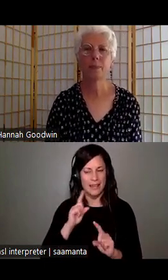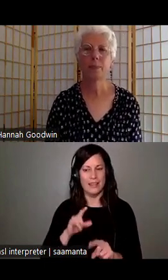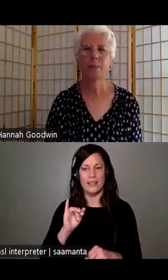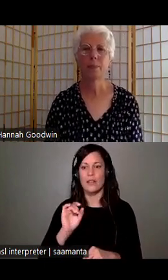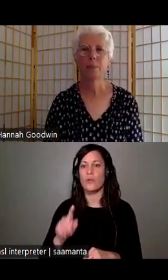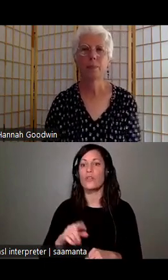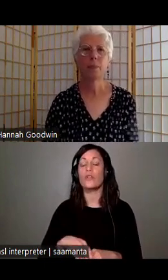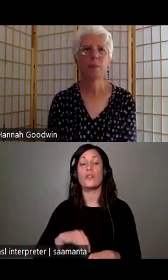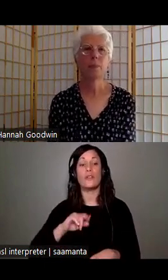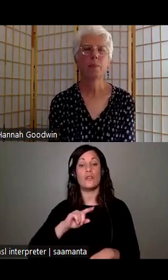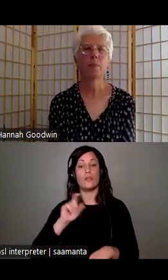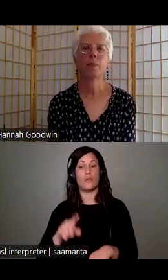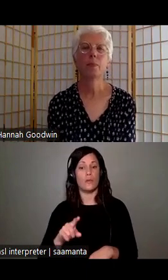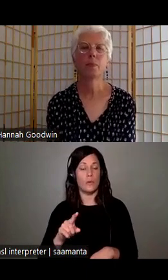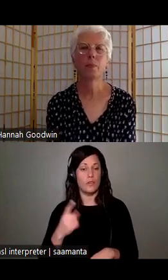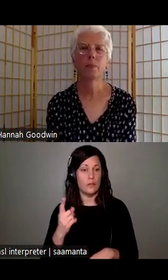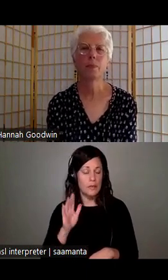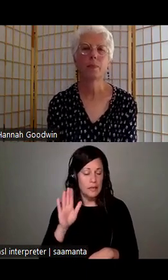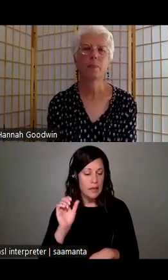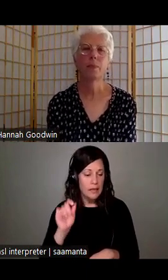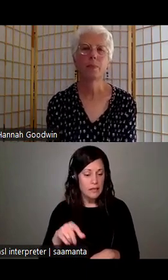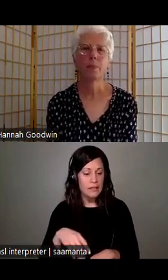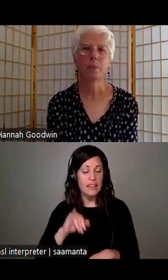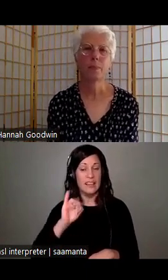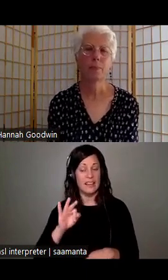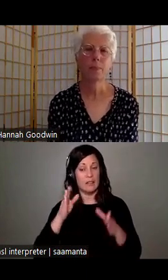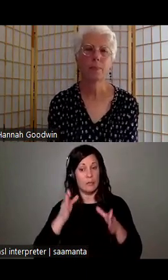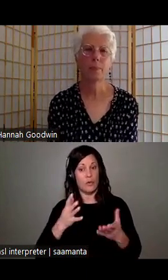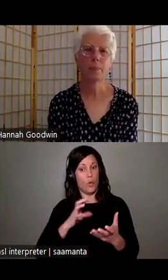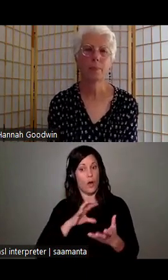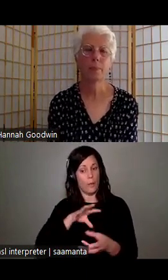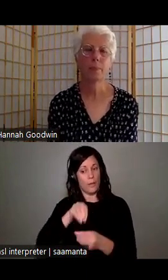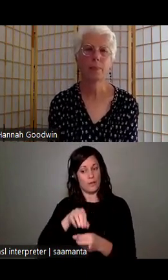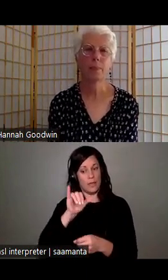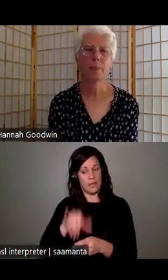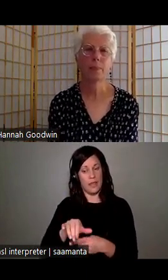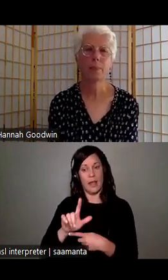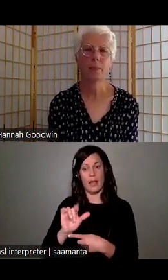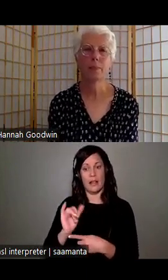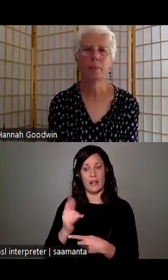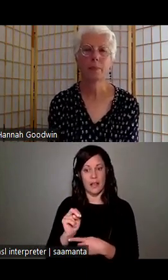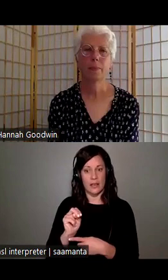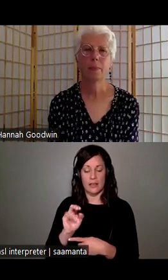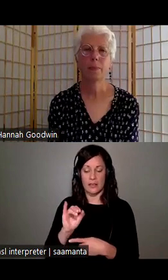The question was if someone wanted to participate in a lightning talk and they have 15 minutes